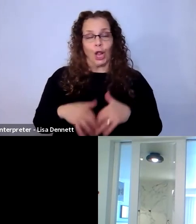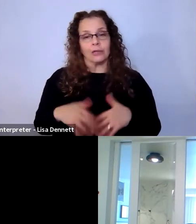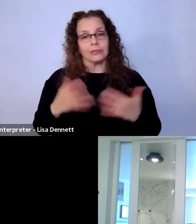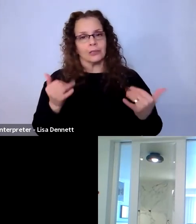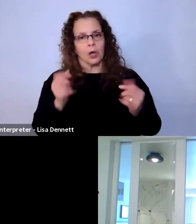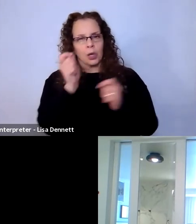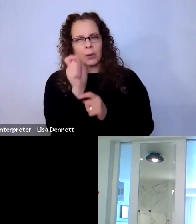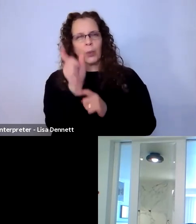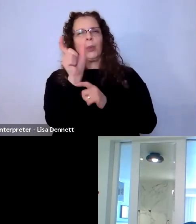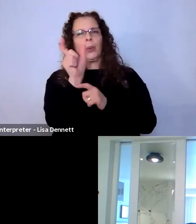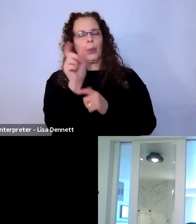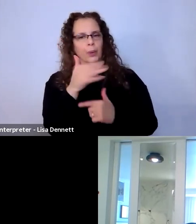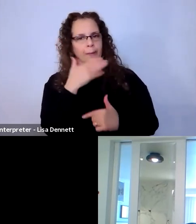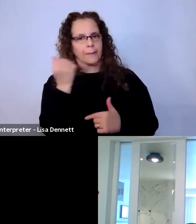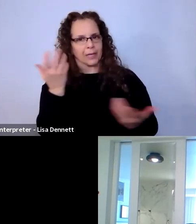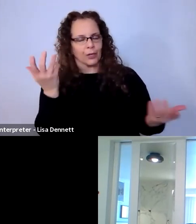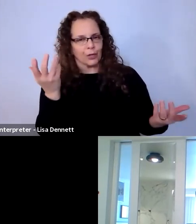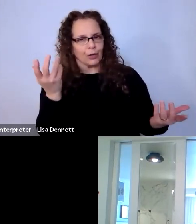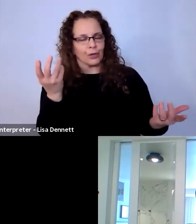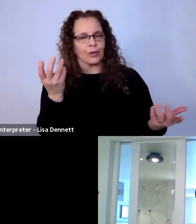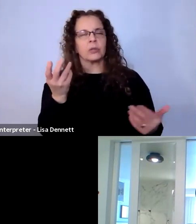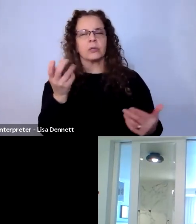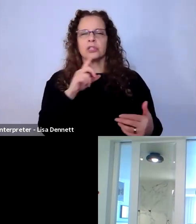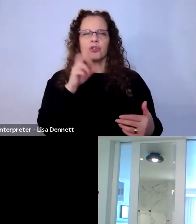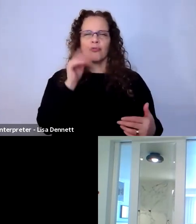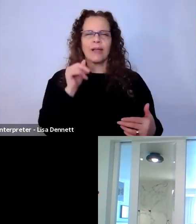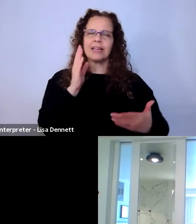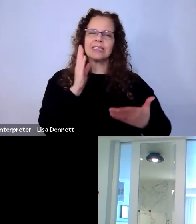So really start thinking about accessibility is something you're